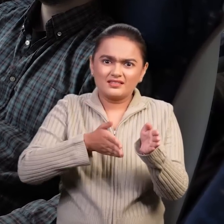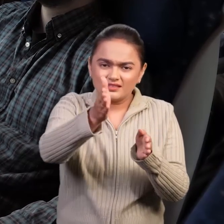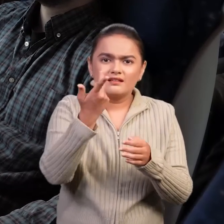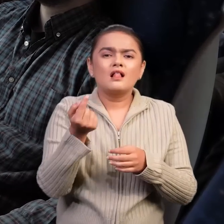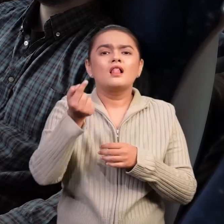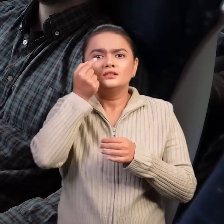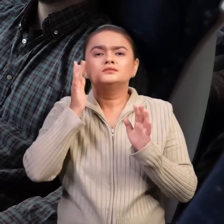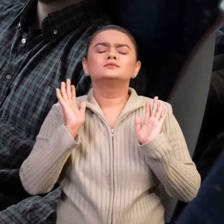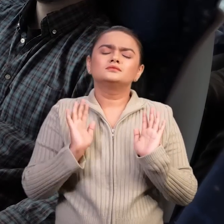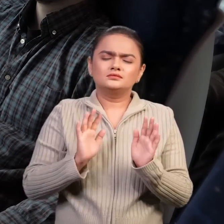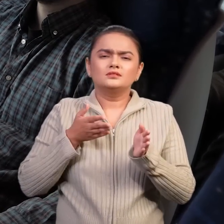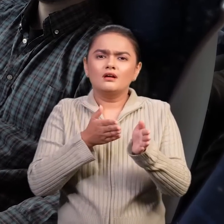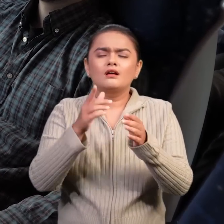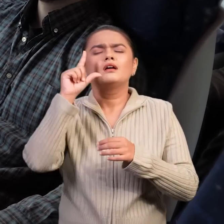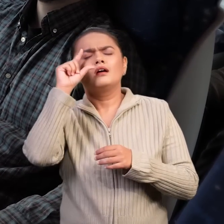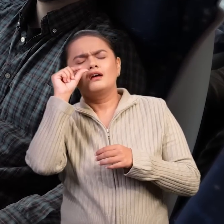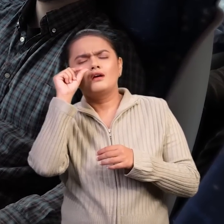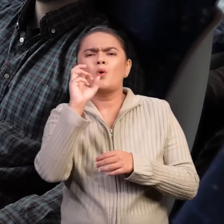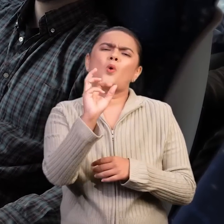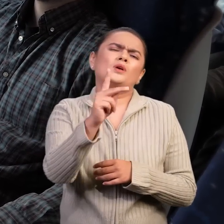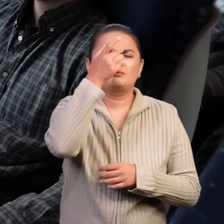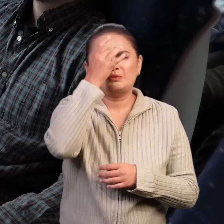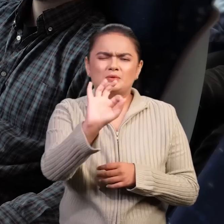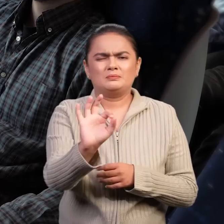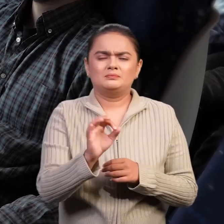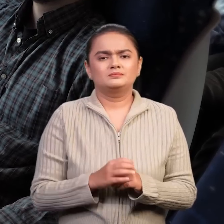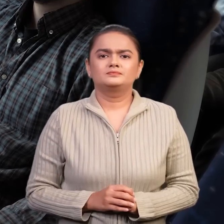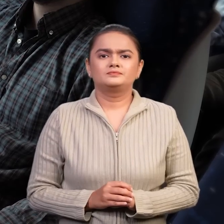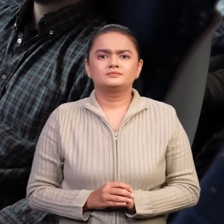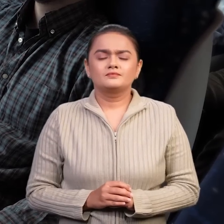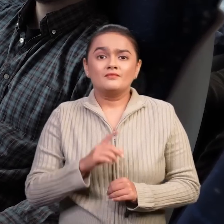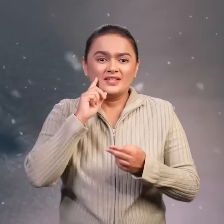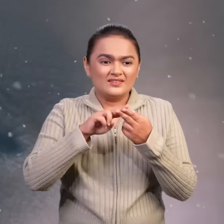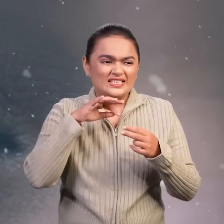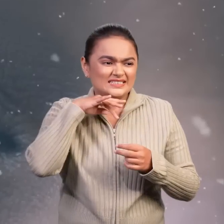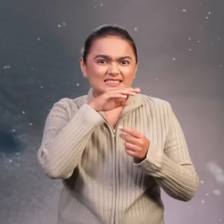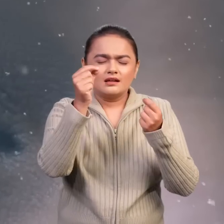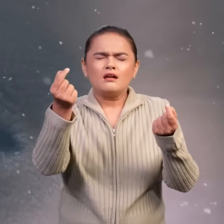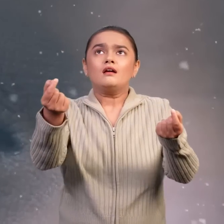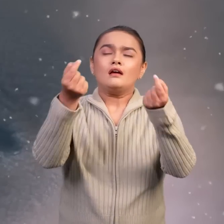when you're commuting with your contact lenses on, that should be fine. When a dust particle enters